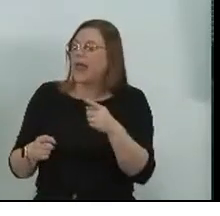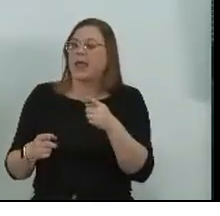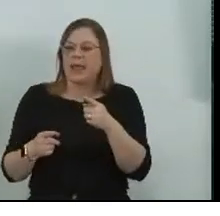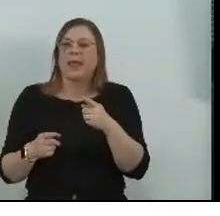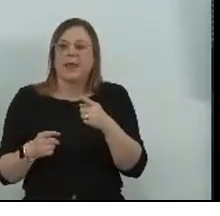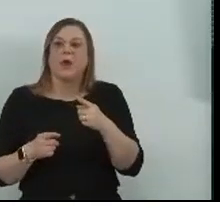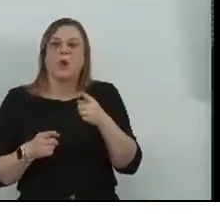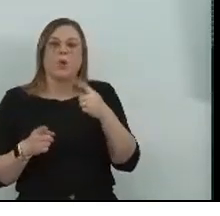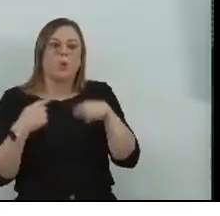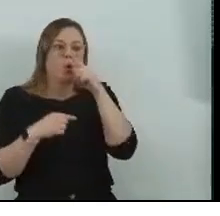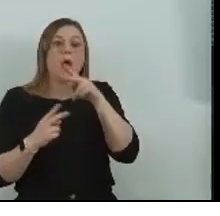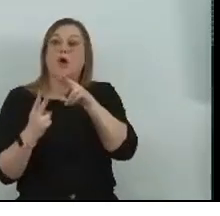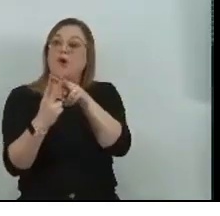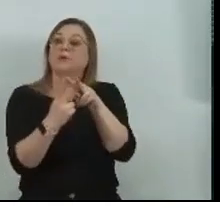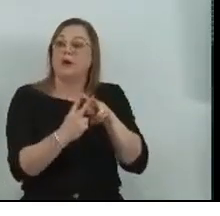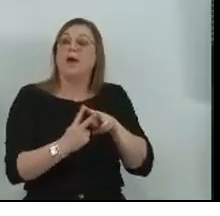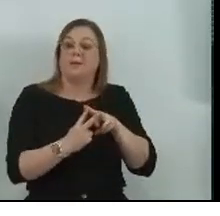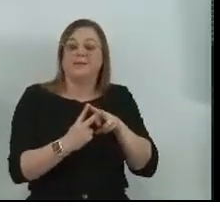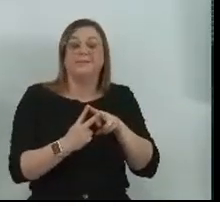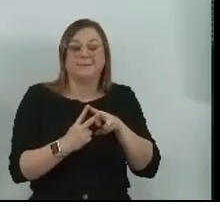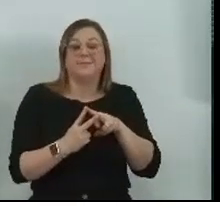who you can reach out to. So yeah, I mean, it, it is,